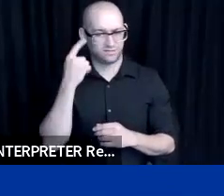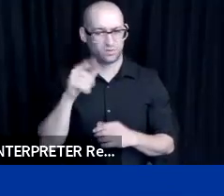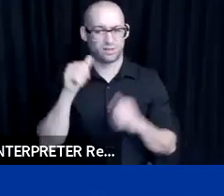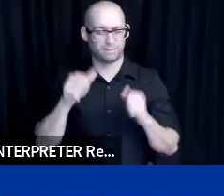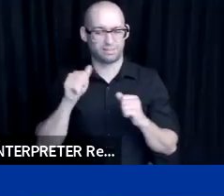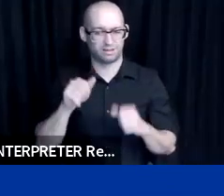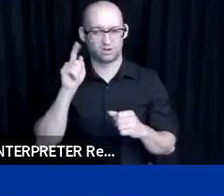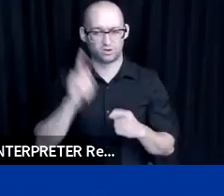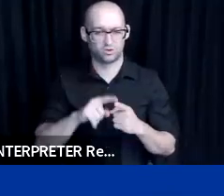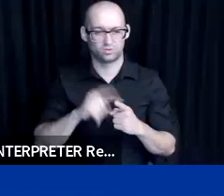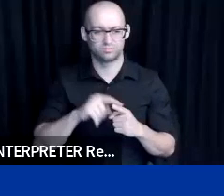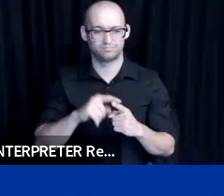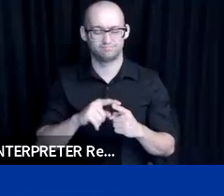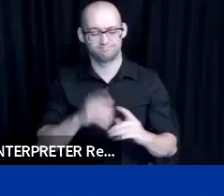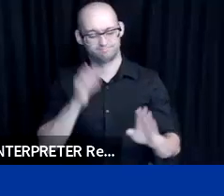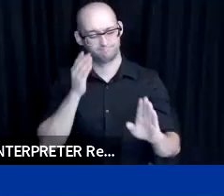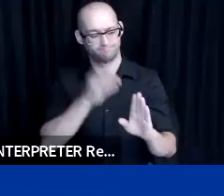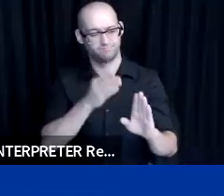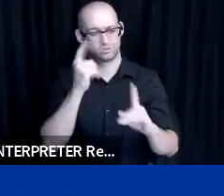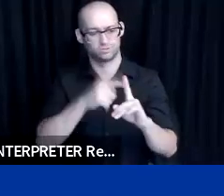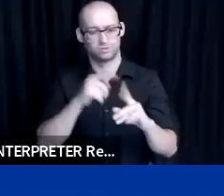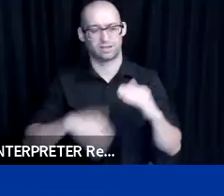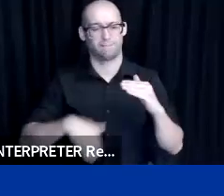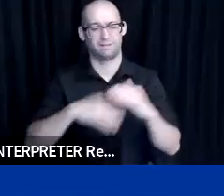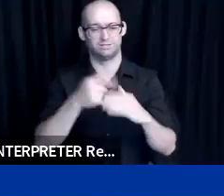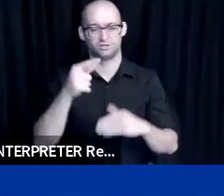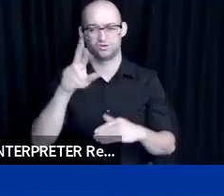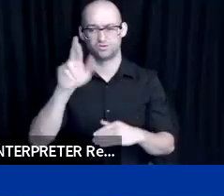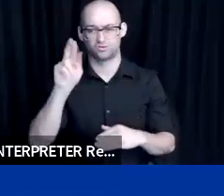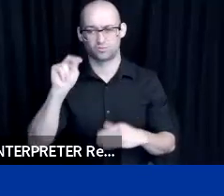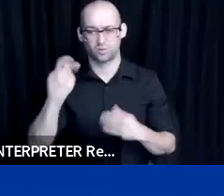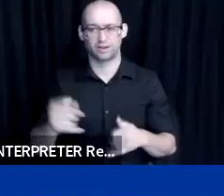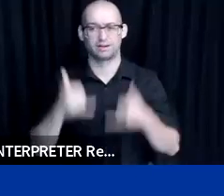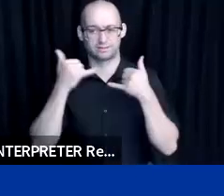start heading toward capacity grants and funding a lot of the the ideas, the work, the strategies